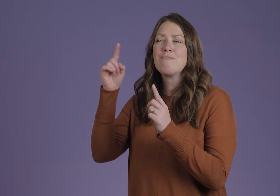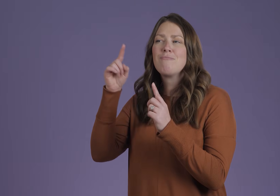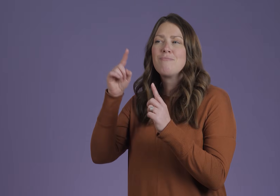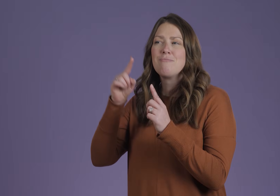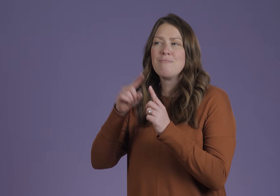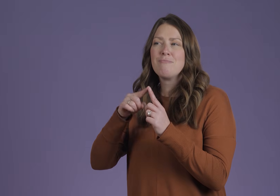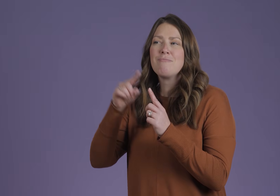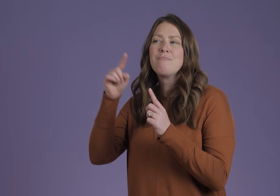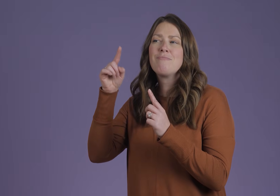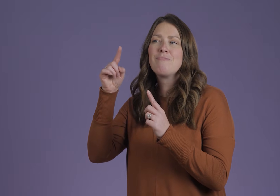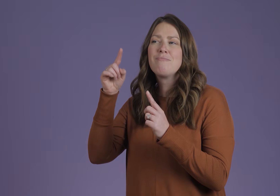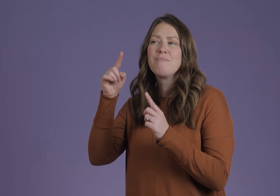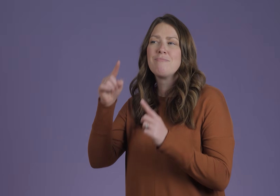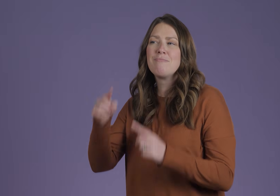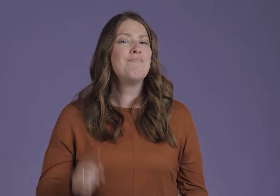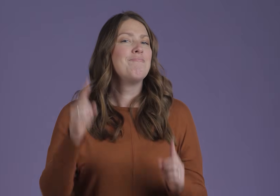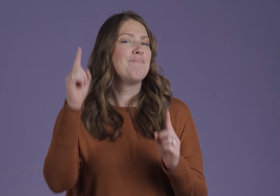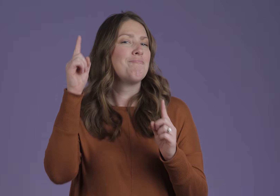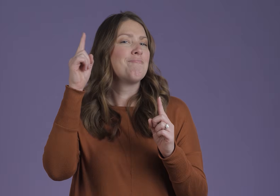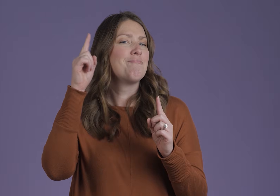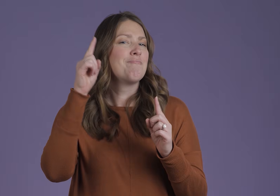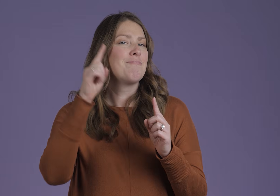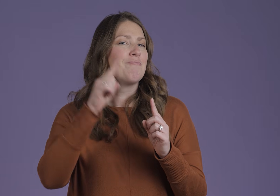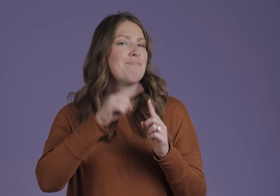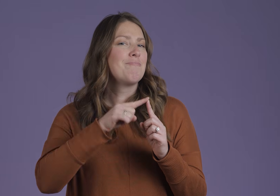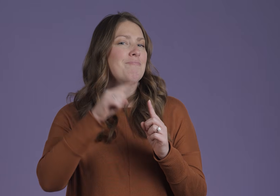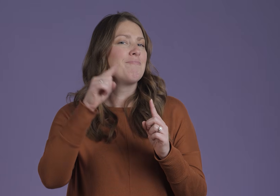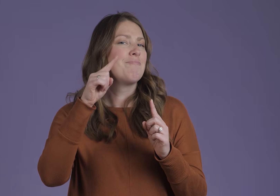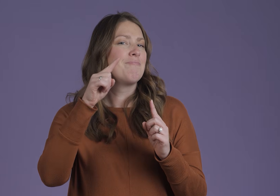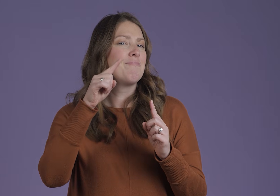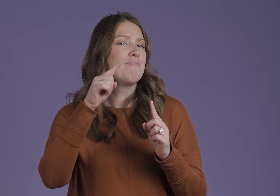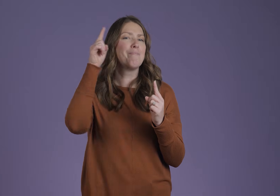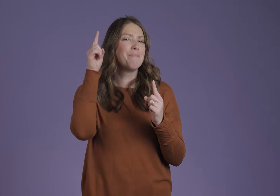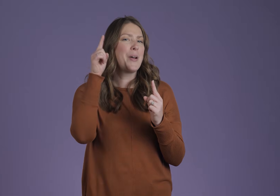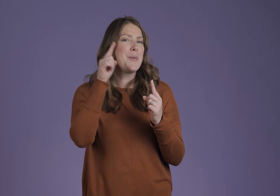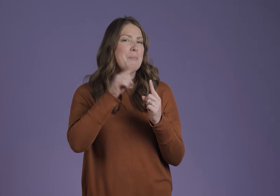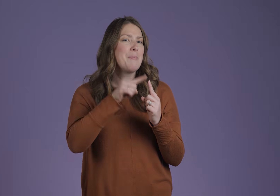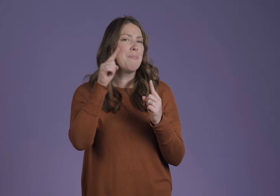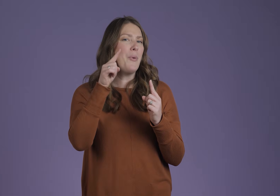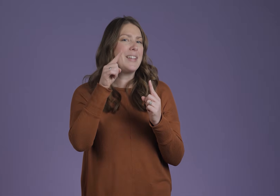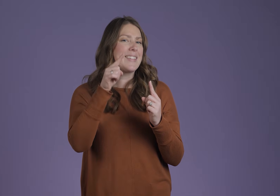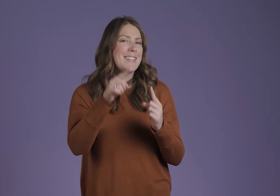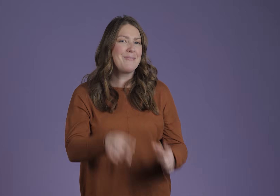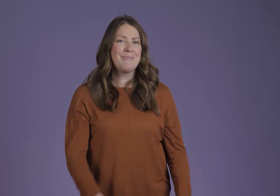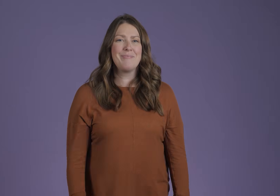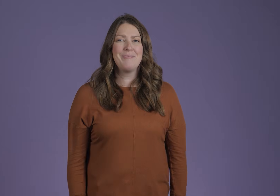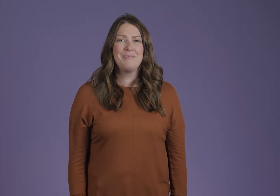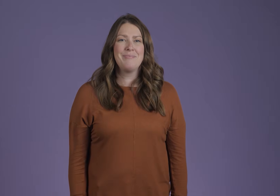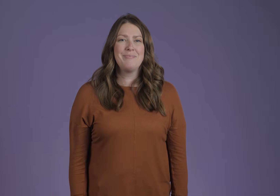You have your non-dominant index finger and then your dominant pointing on it. Points.